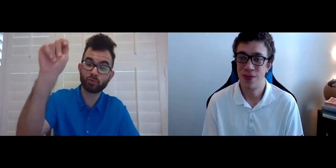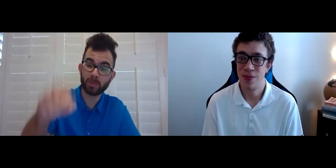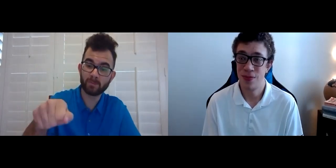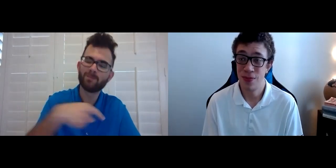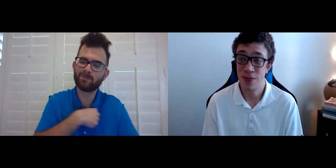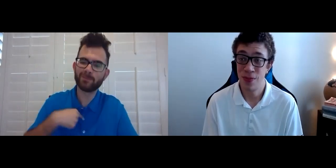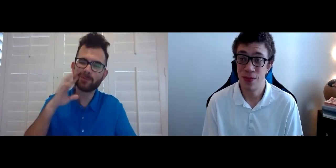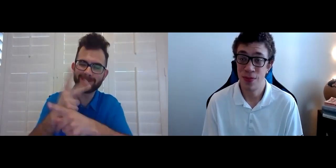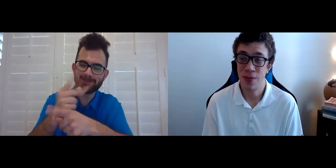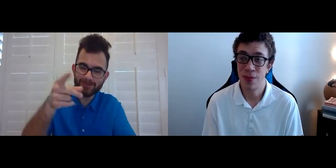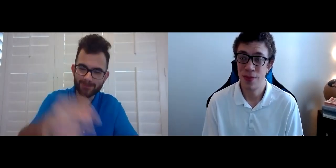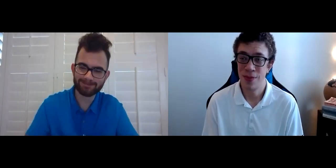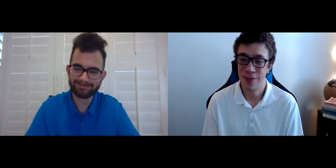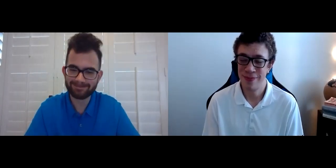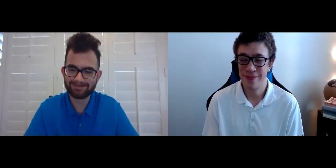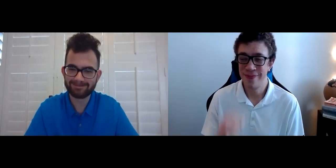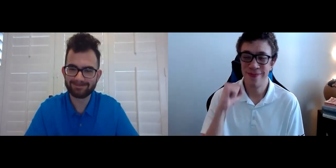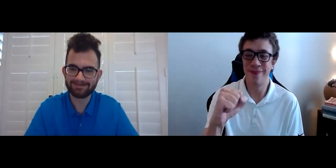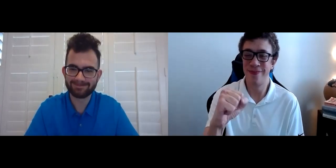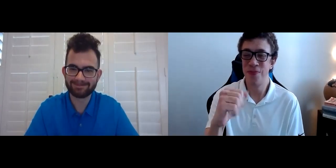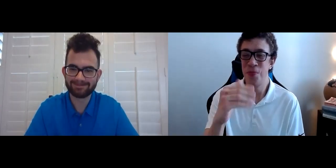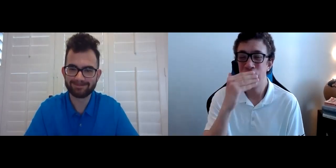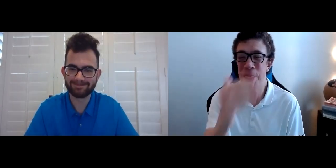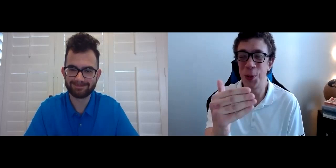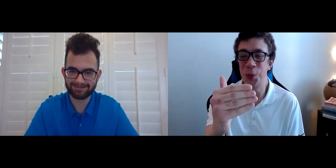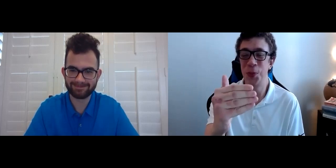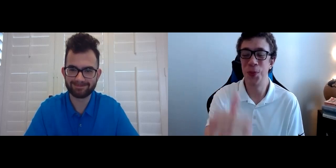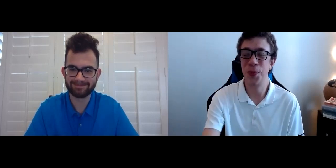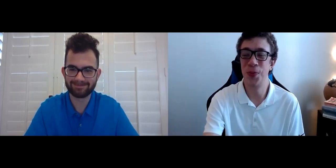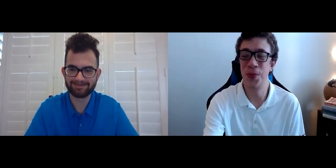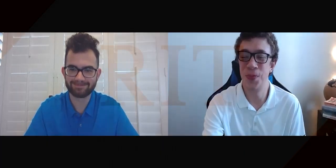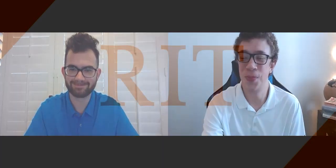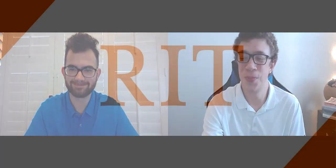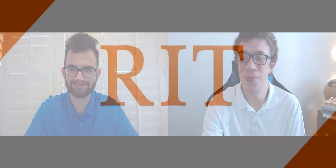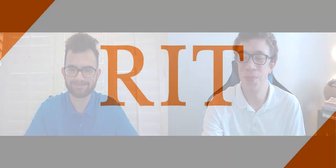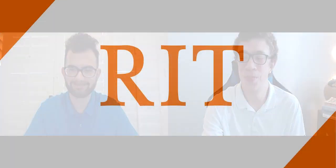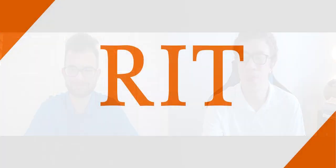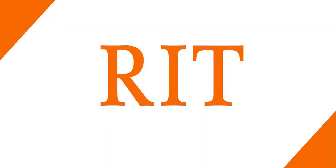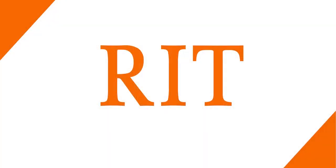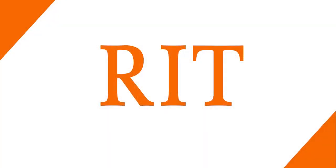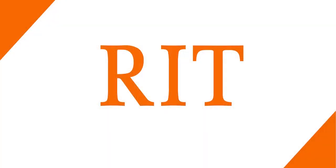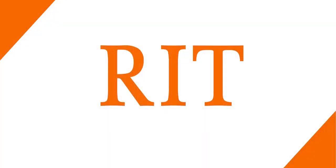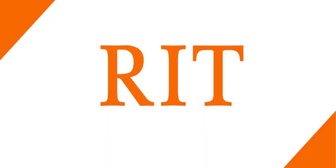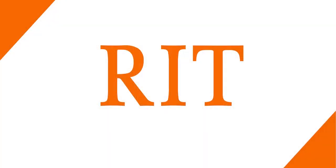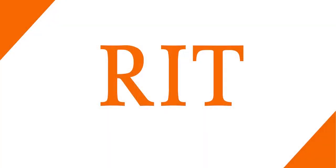forward to seeing it grow in the future. You swipe. We will take care of you. Thank you.